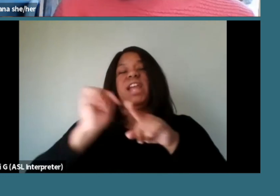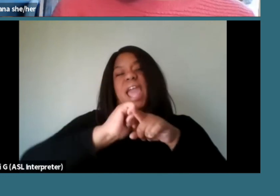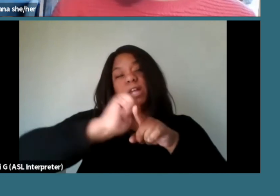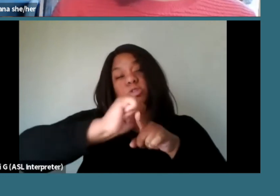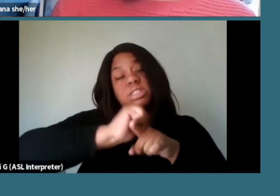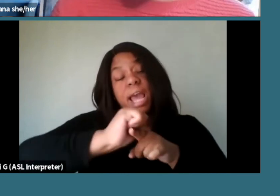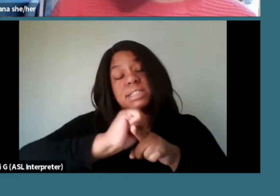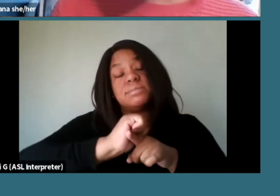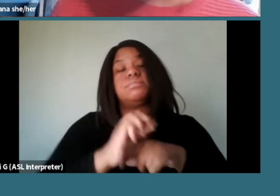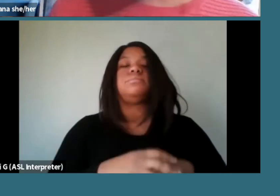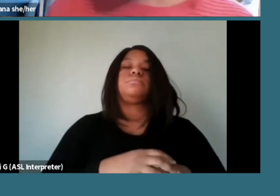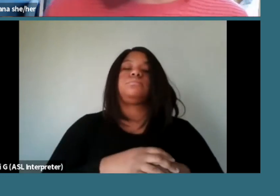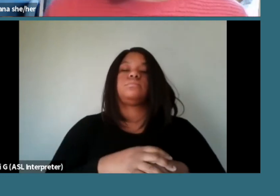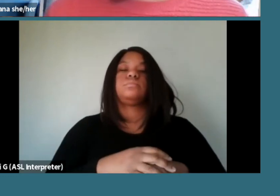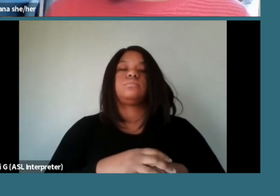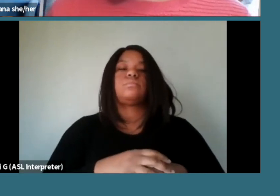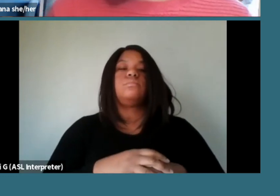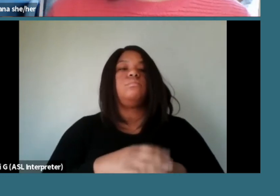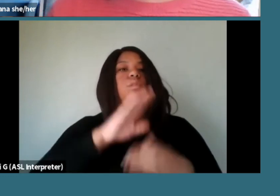just all the information is on our website.